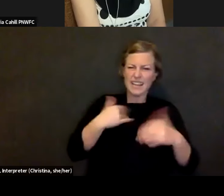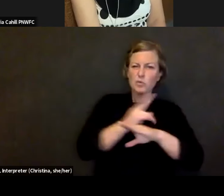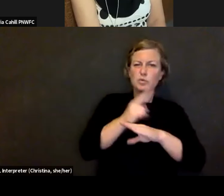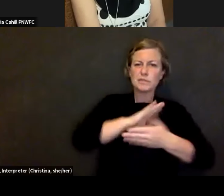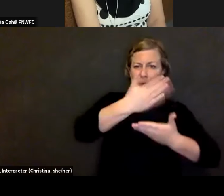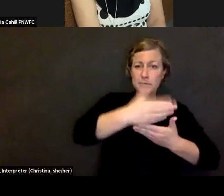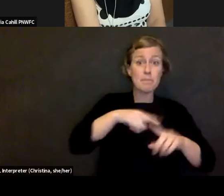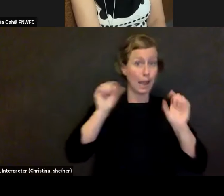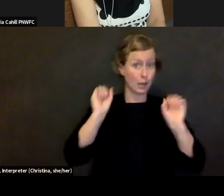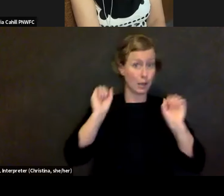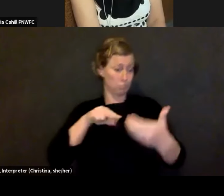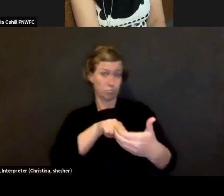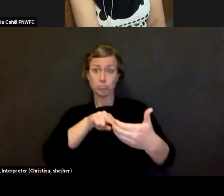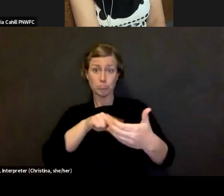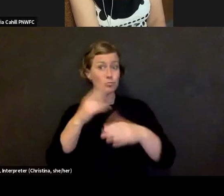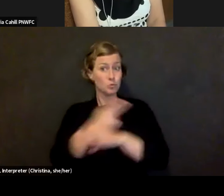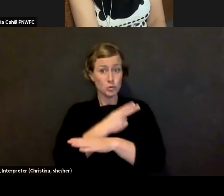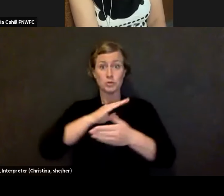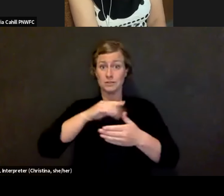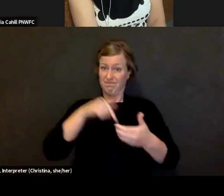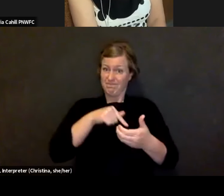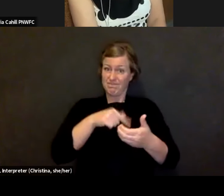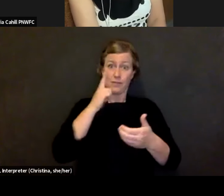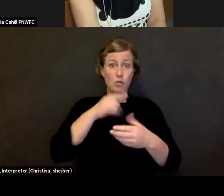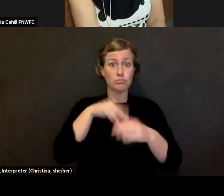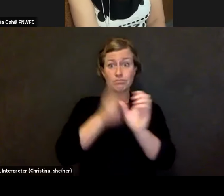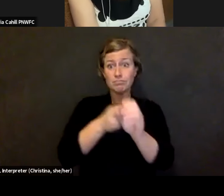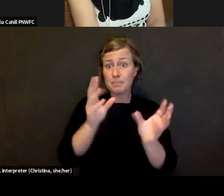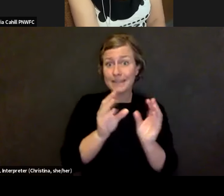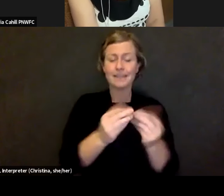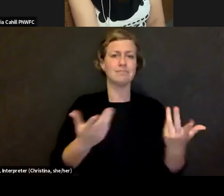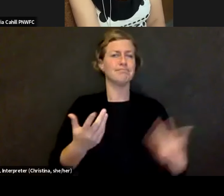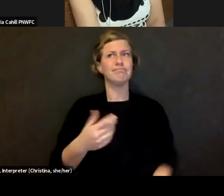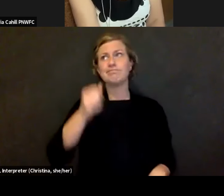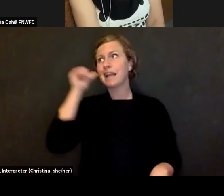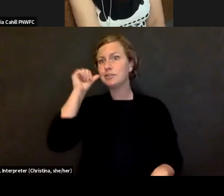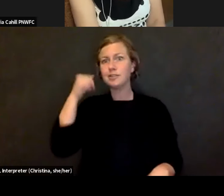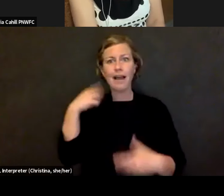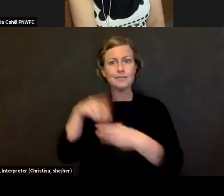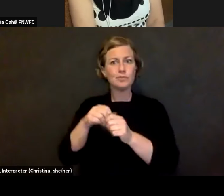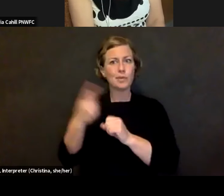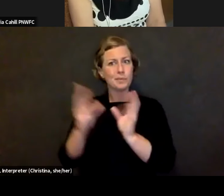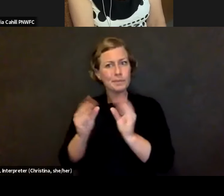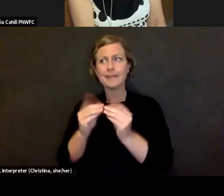outlooed. Whether it's use of communication from group to group. I could be on a zoom meeting